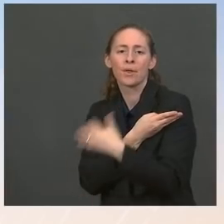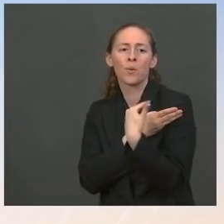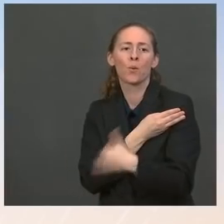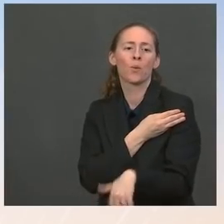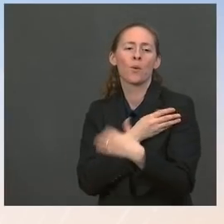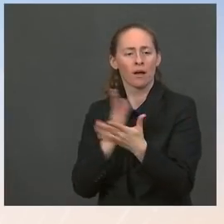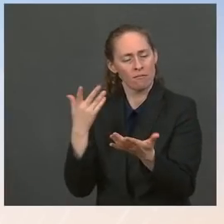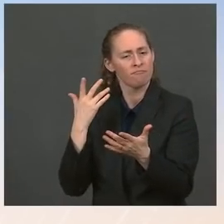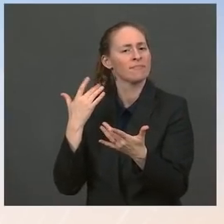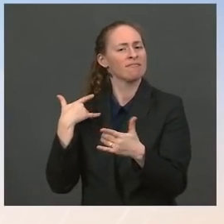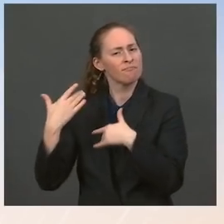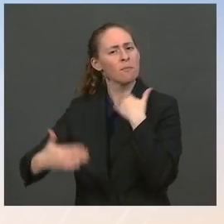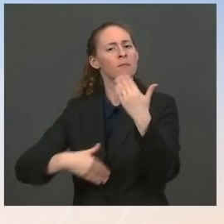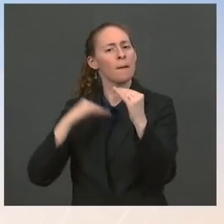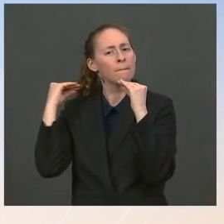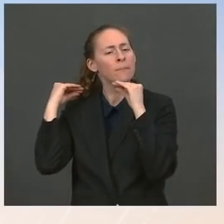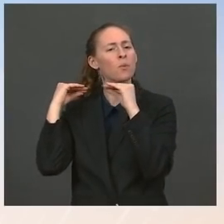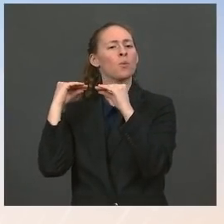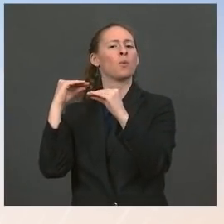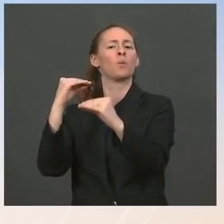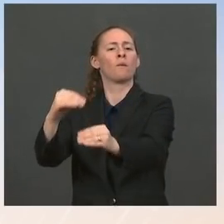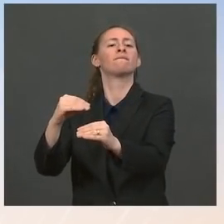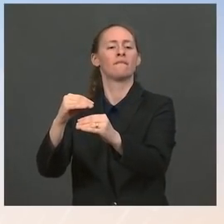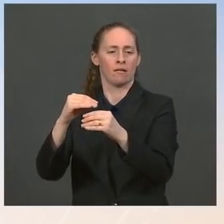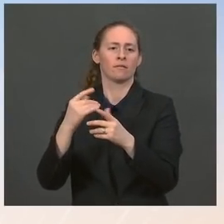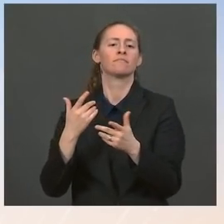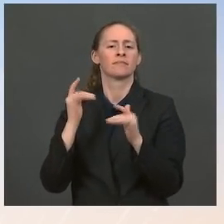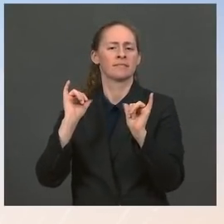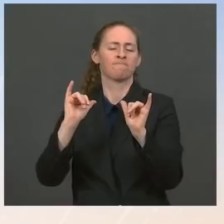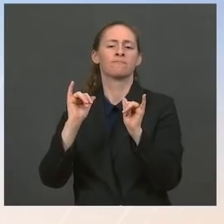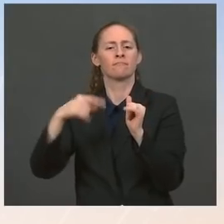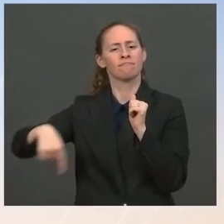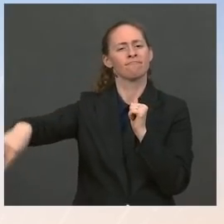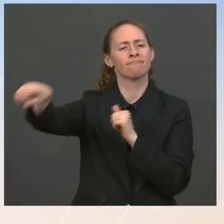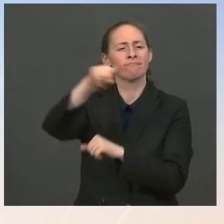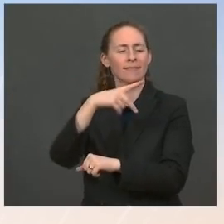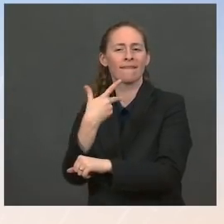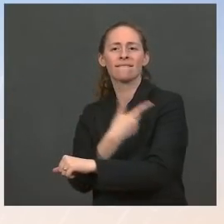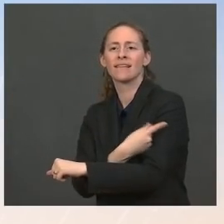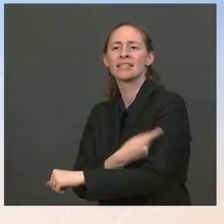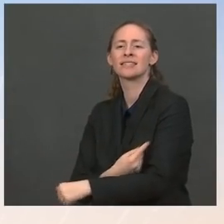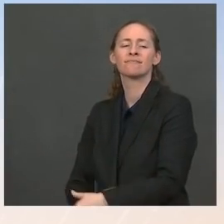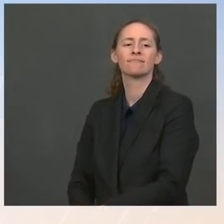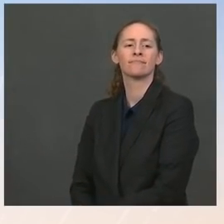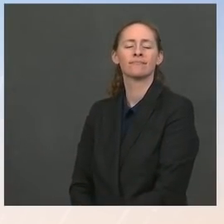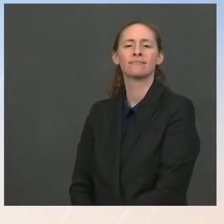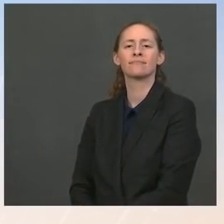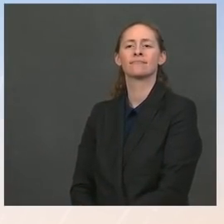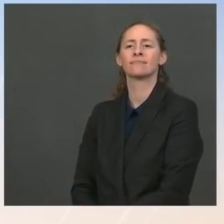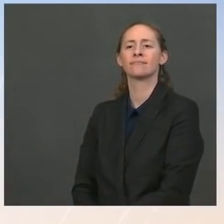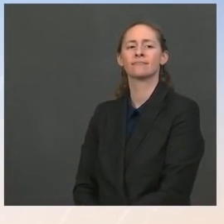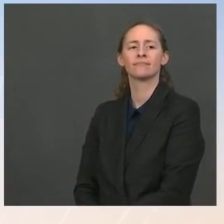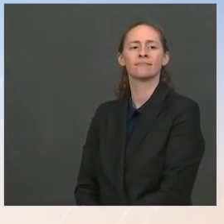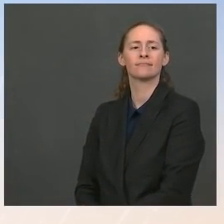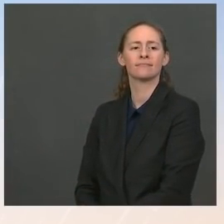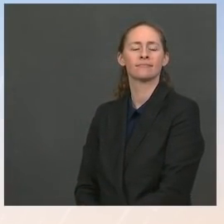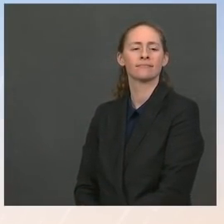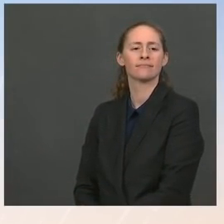on getting people vaccinated. Go ahead. Go ahead, Karen. Go ahead, Karen. The Press: If I could follow up on that. You talked about the First Lady going out there today to Virginia